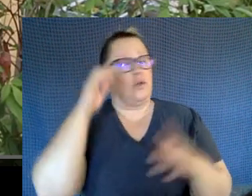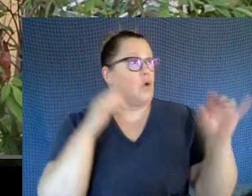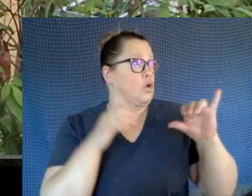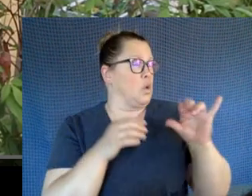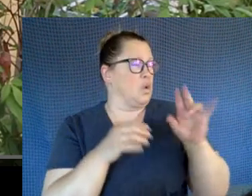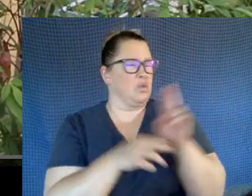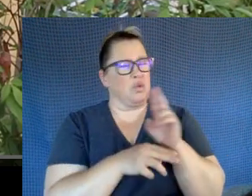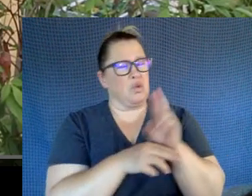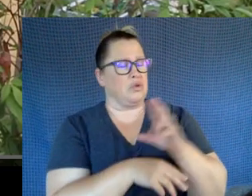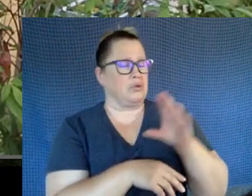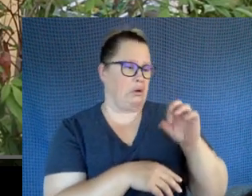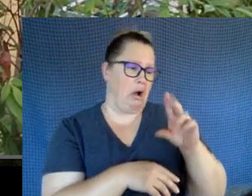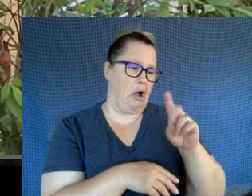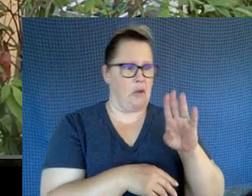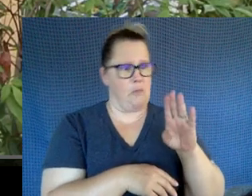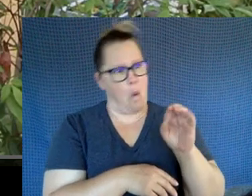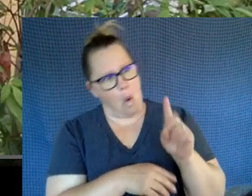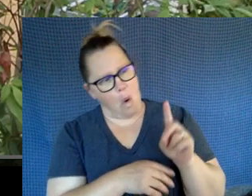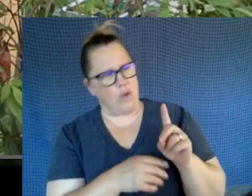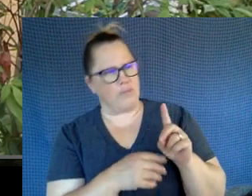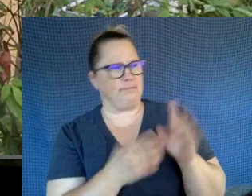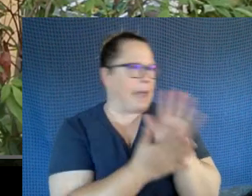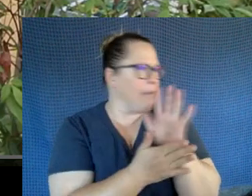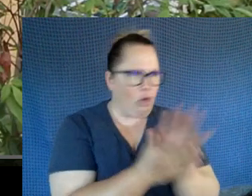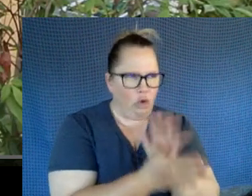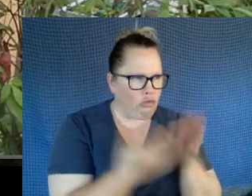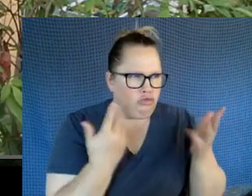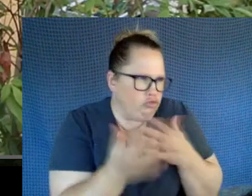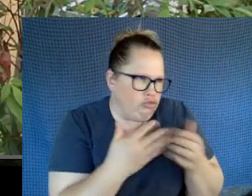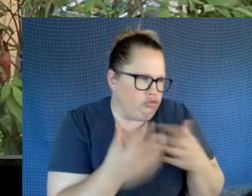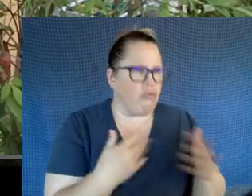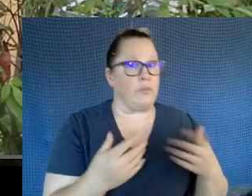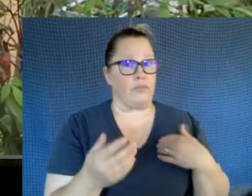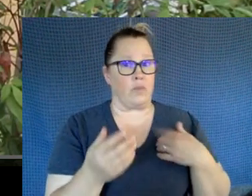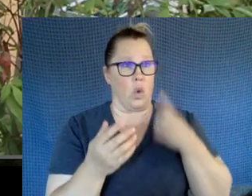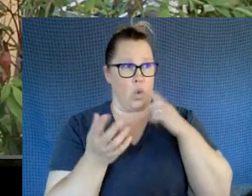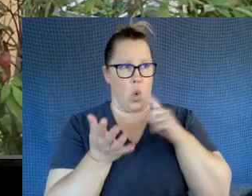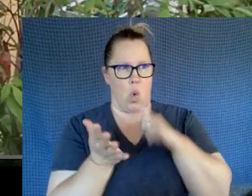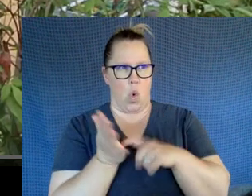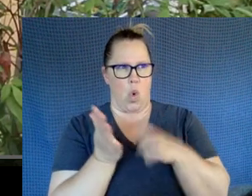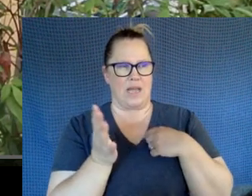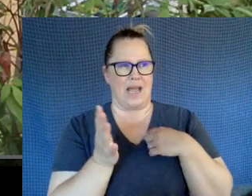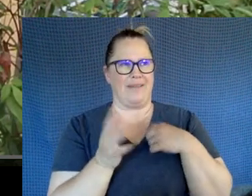or paper and what I've done is I've added pieces of tissue paper here with